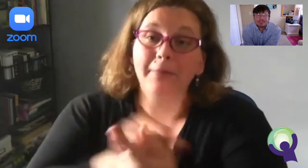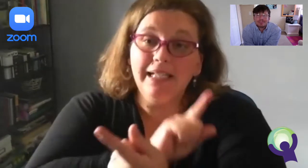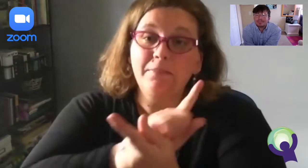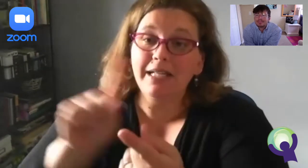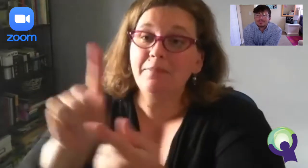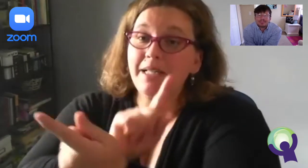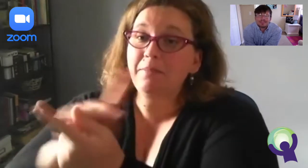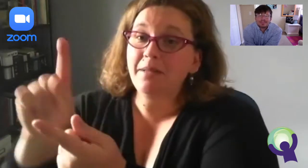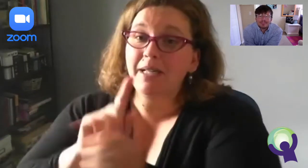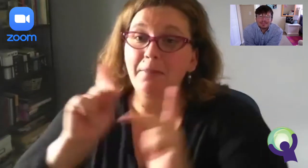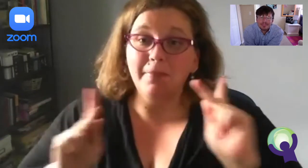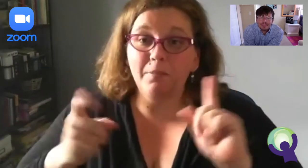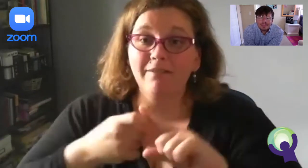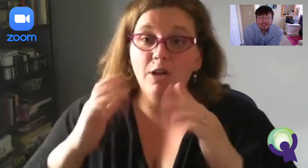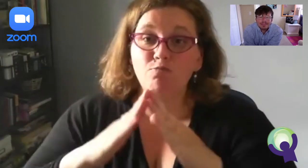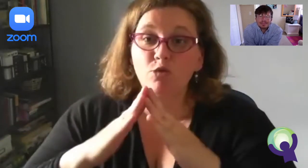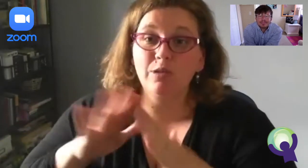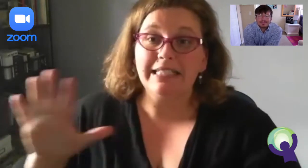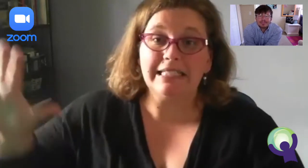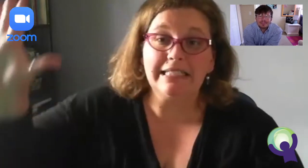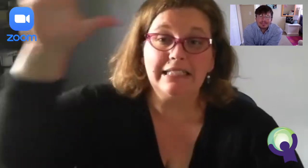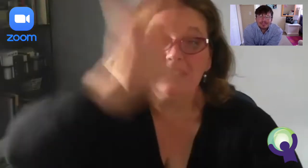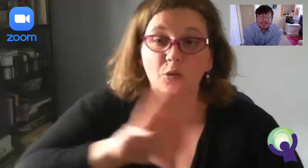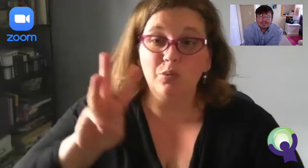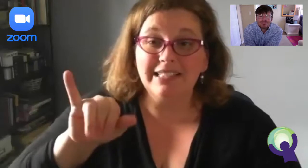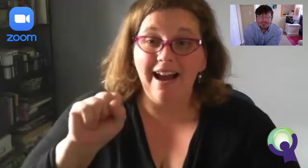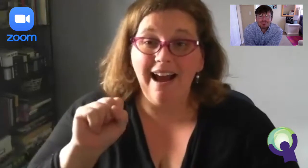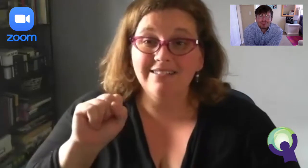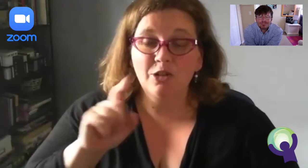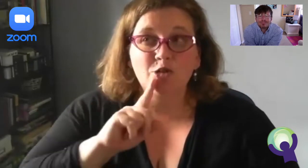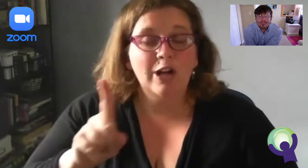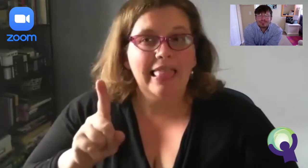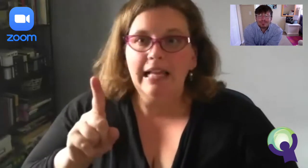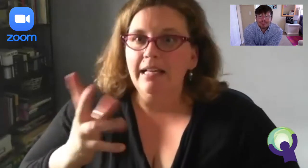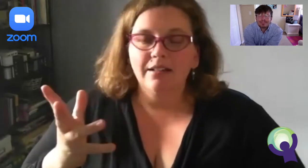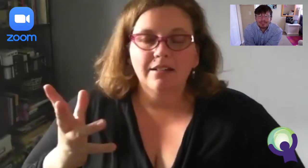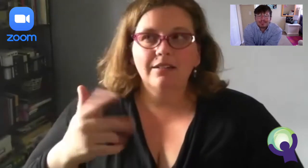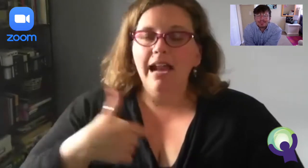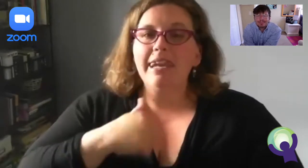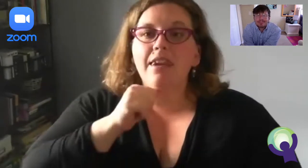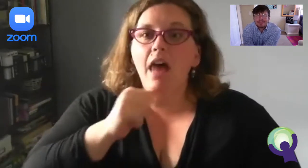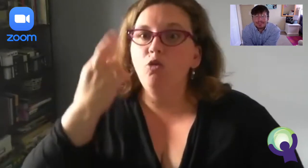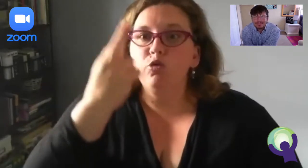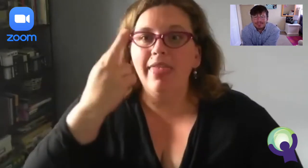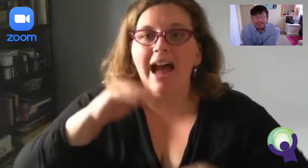I love meeting people from all over the state of Wisconsin.